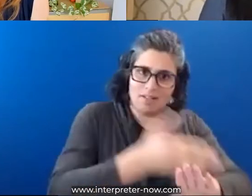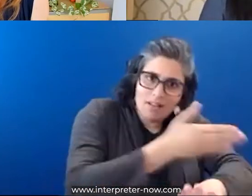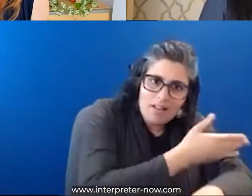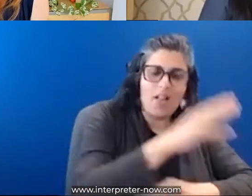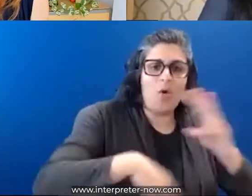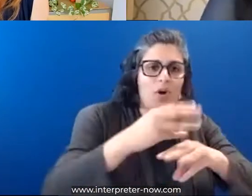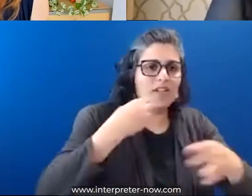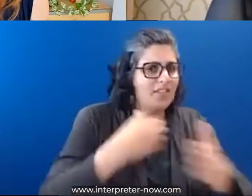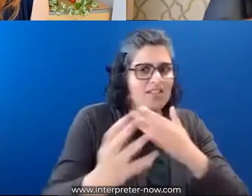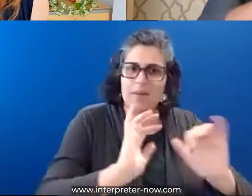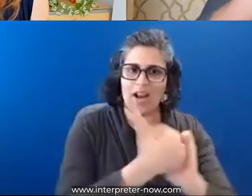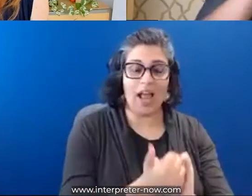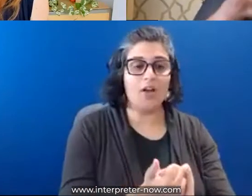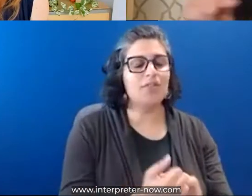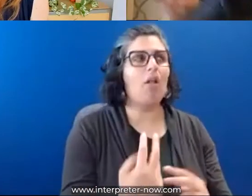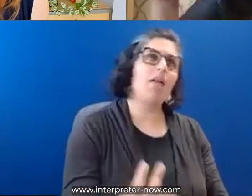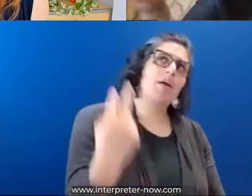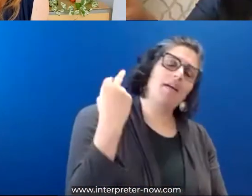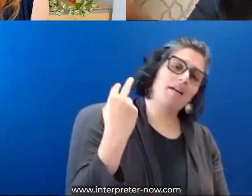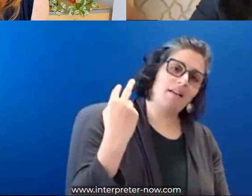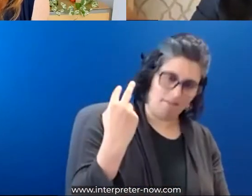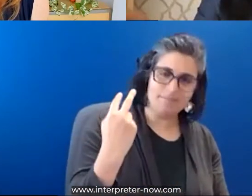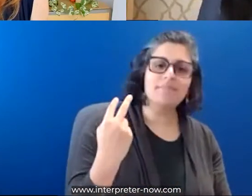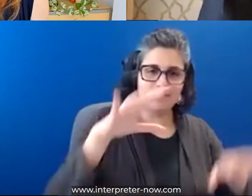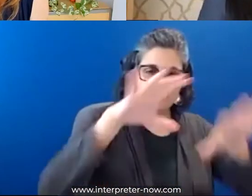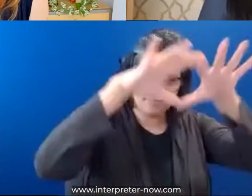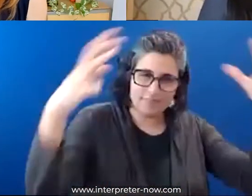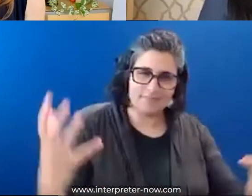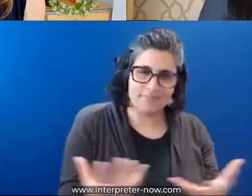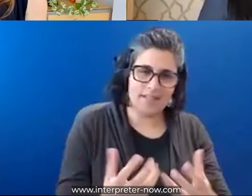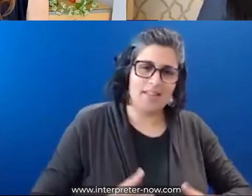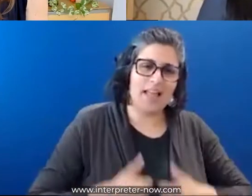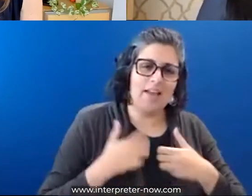So, I can look back now and tell the whole story of my life is making sense. It certainly didn't feel that way.